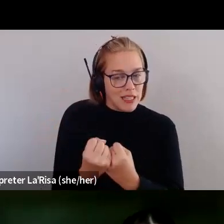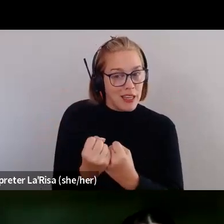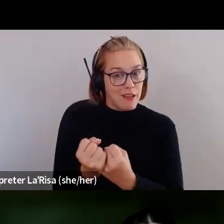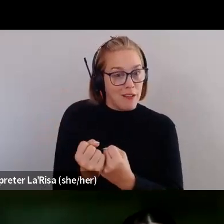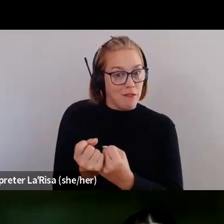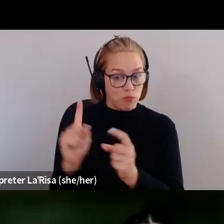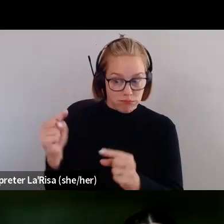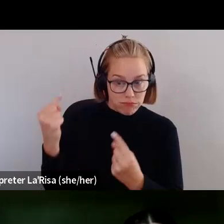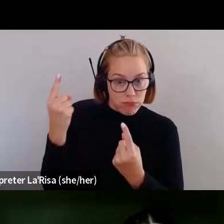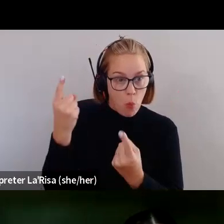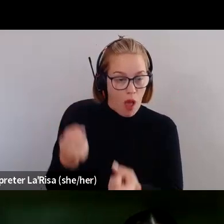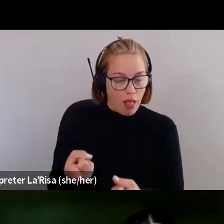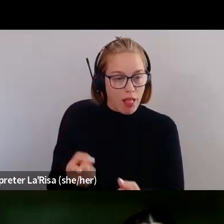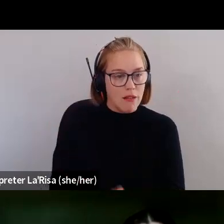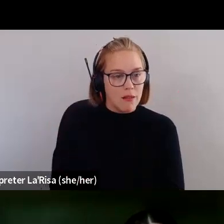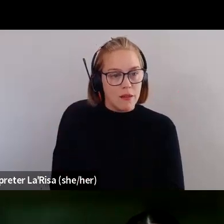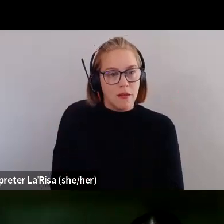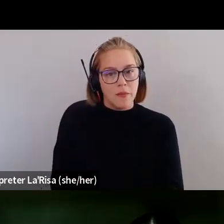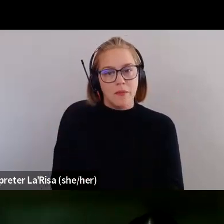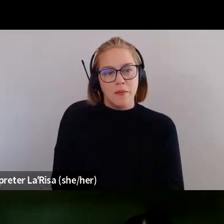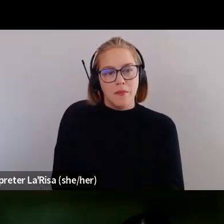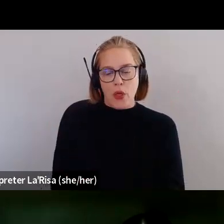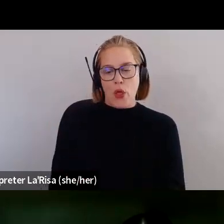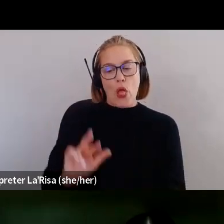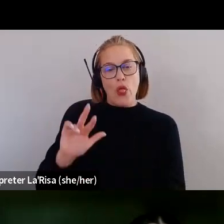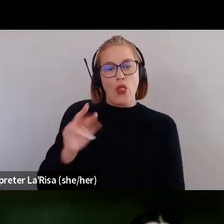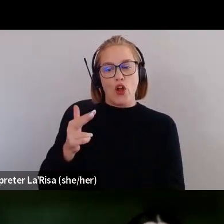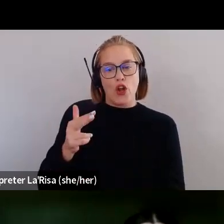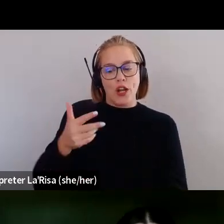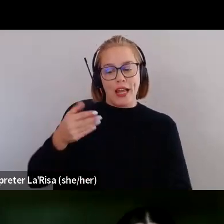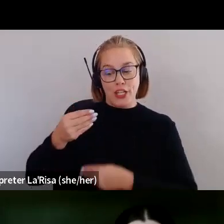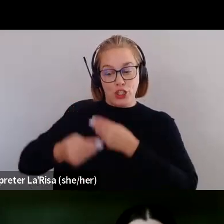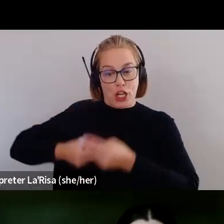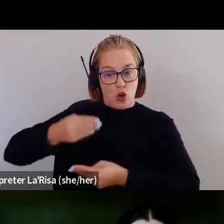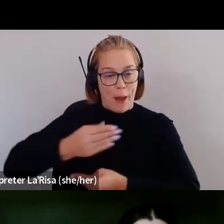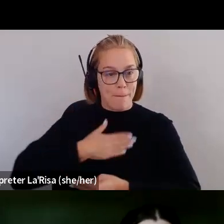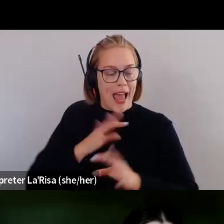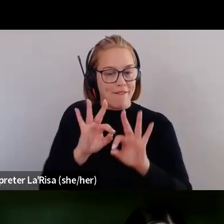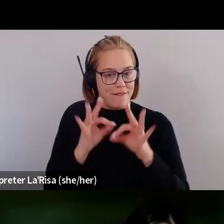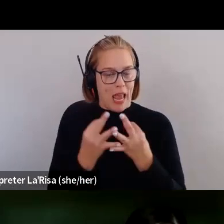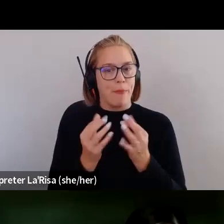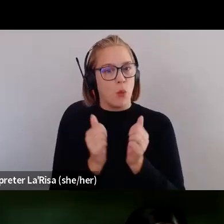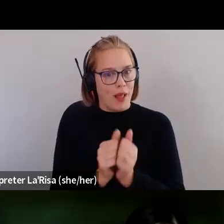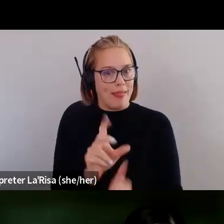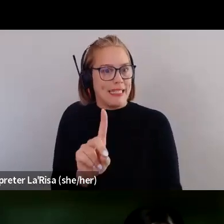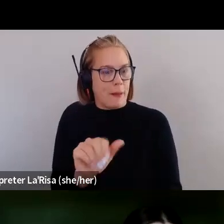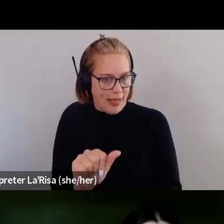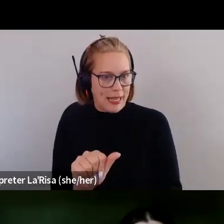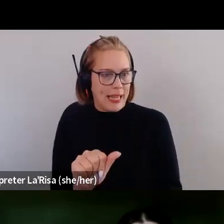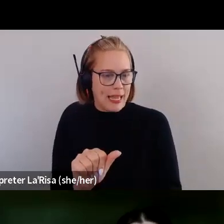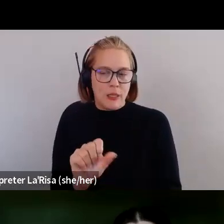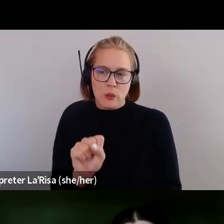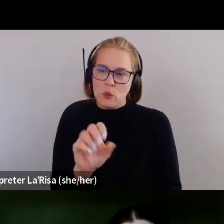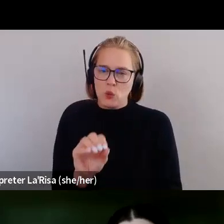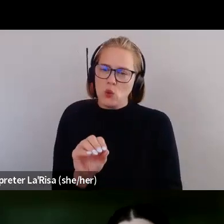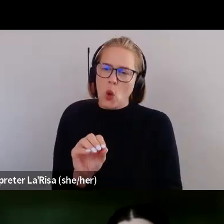background is that I am studying public health, and I have been doing